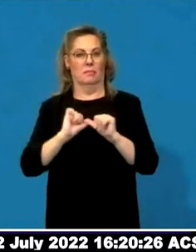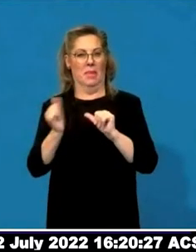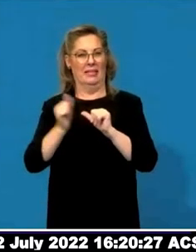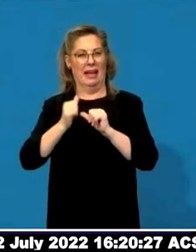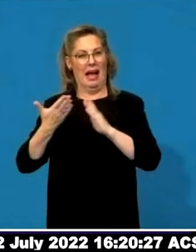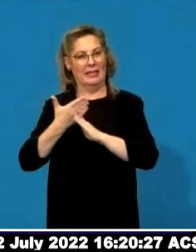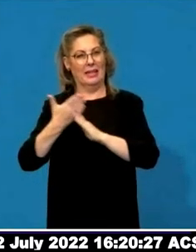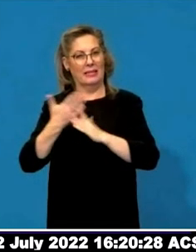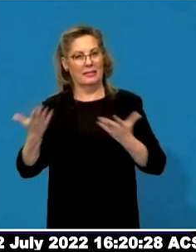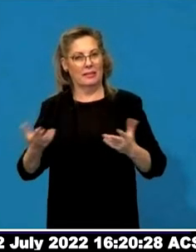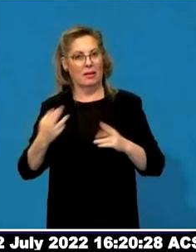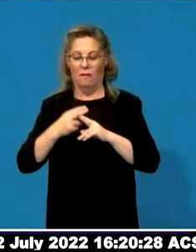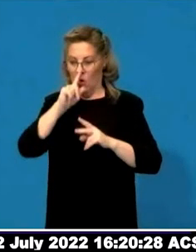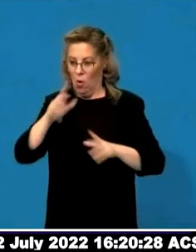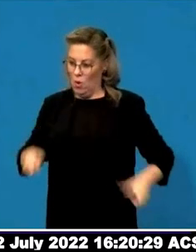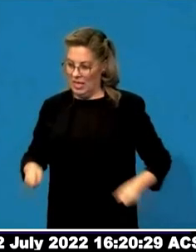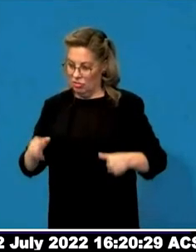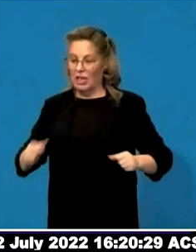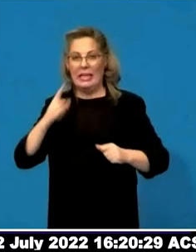for people with disability, yeah.